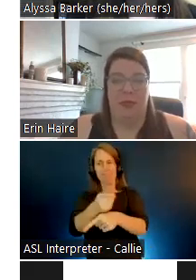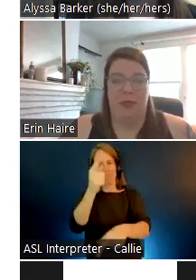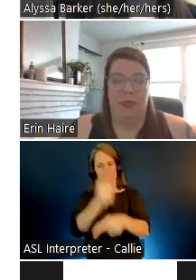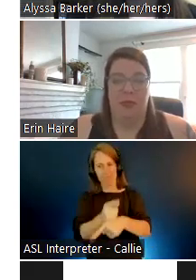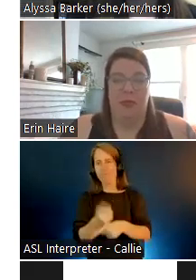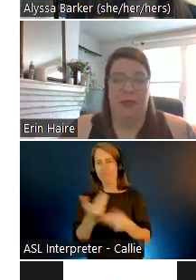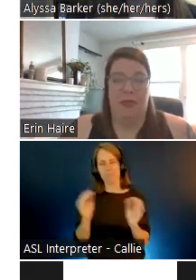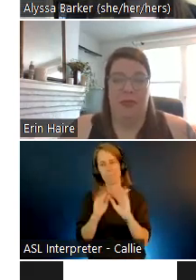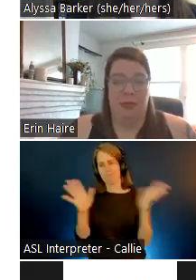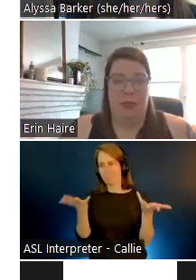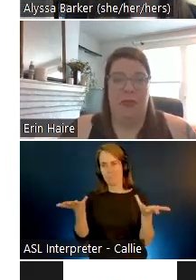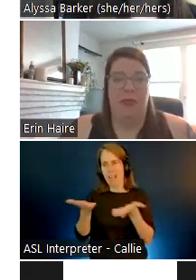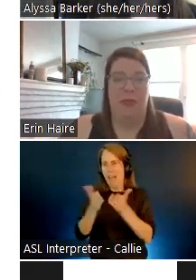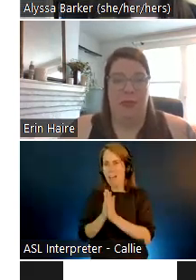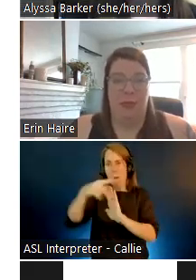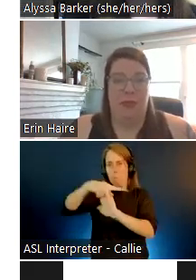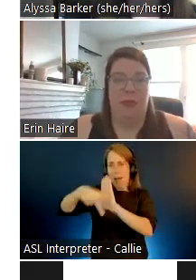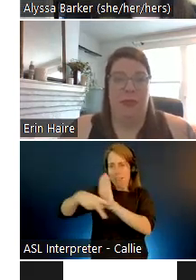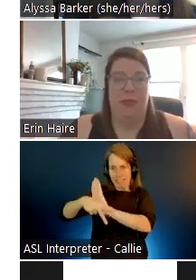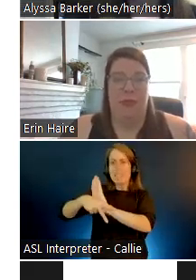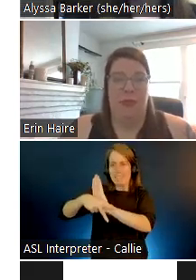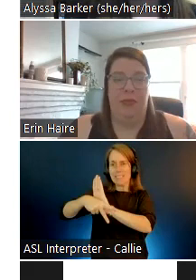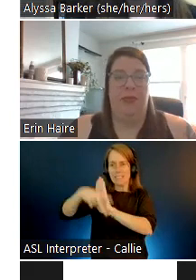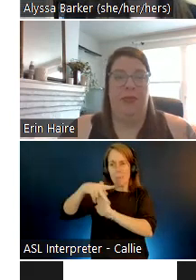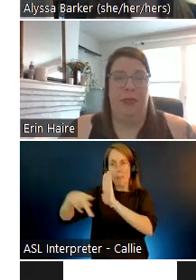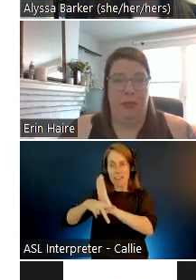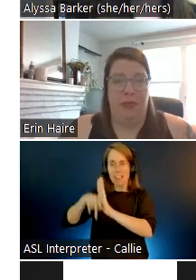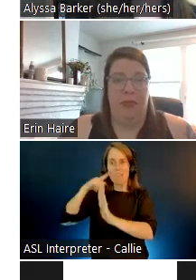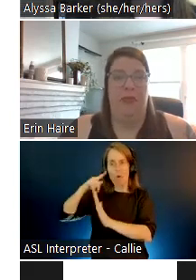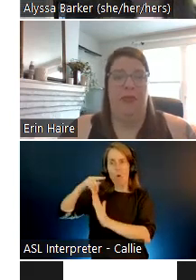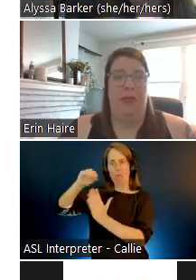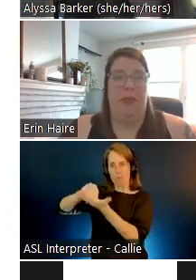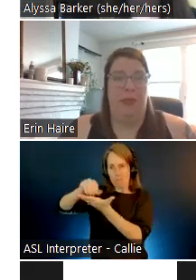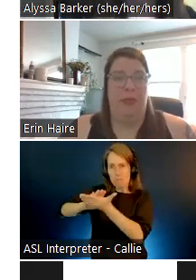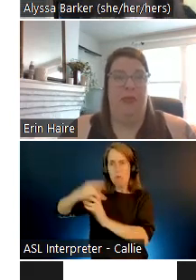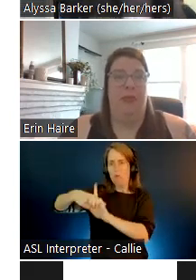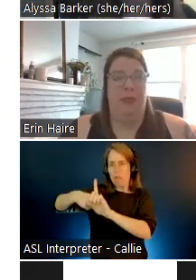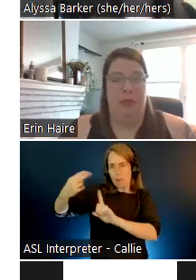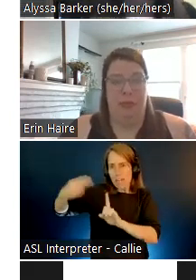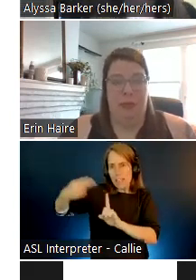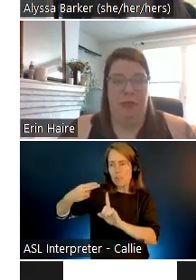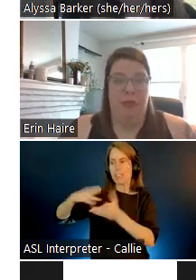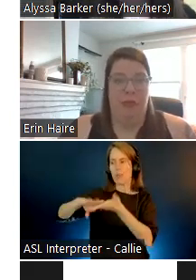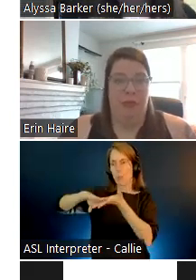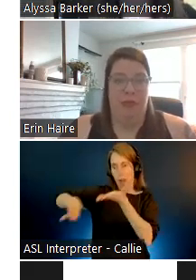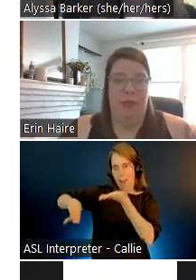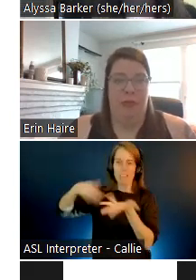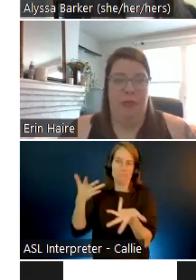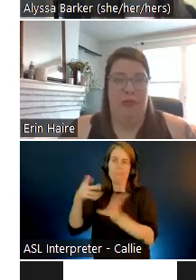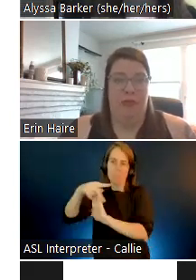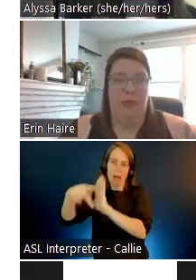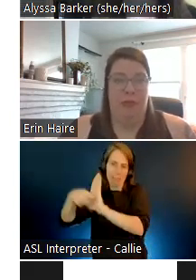asking for a waiver of a policy or a procedure Pete: exactly so an alternate accessible mail